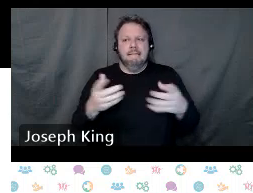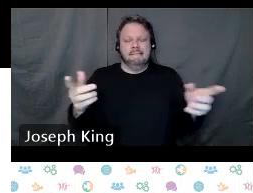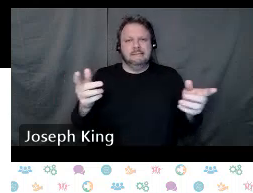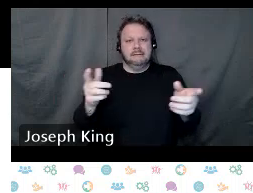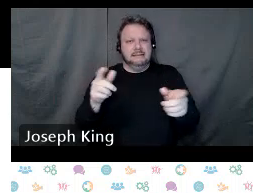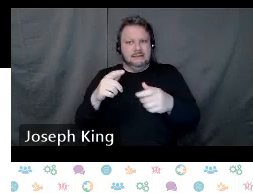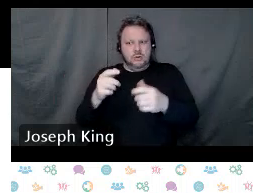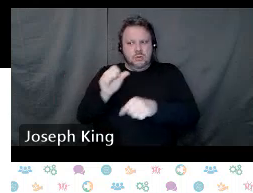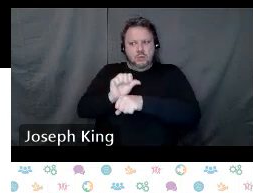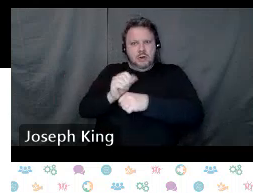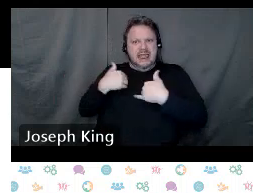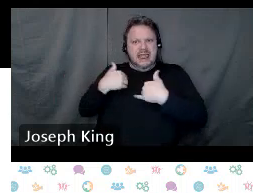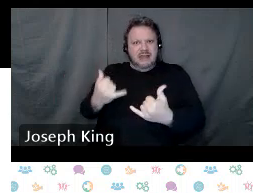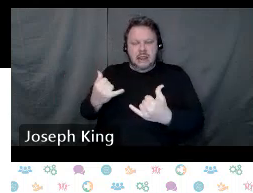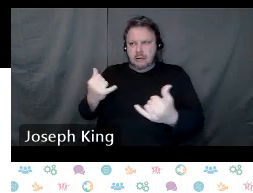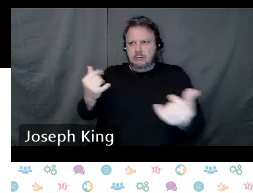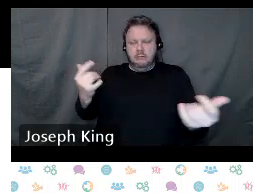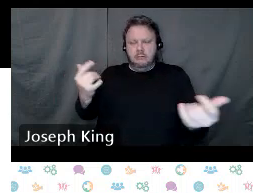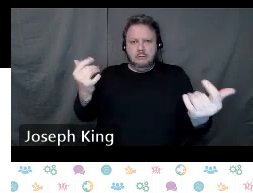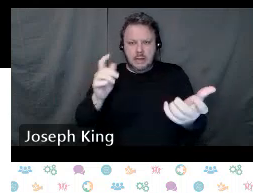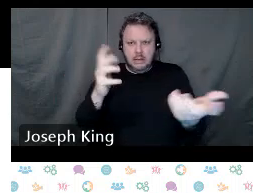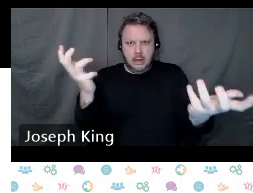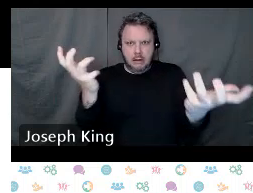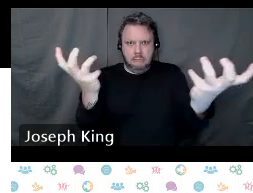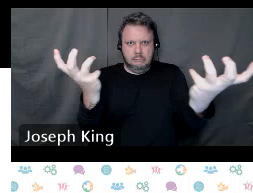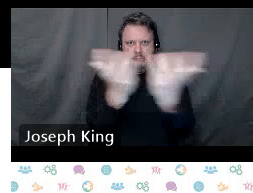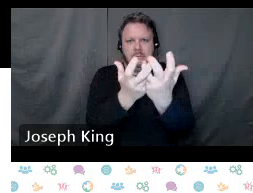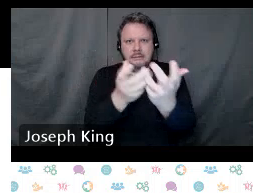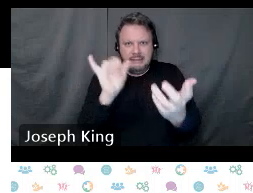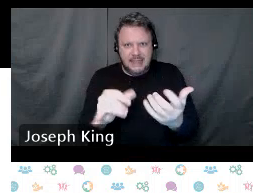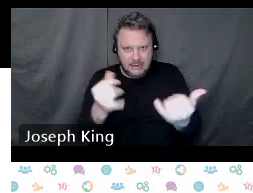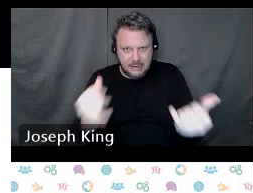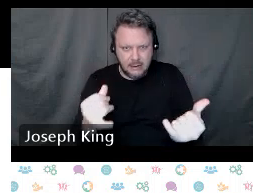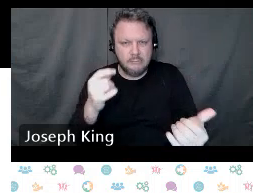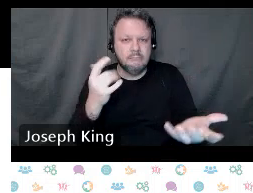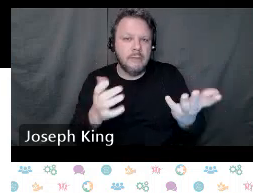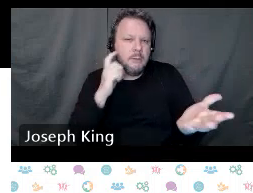And doing it Better Together, you may recognize some of these messages